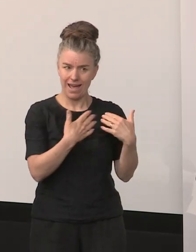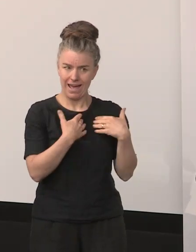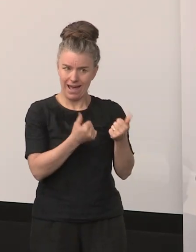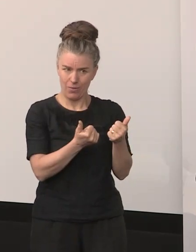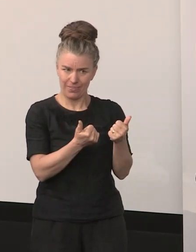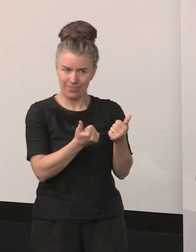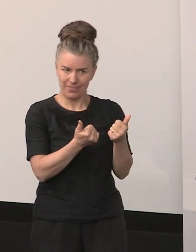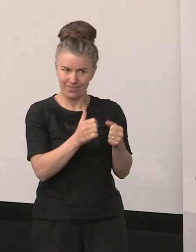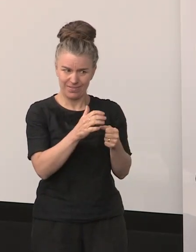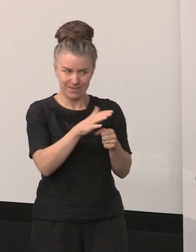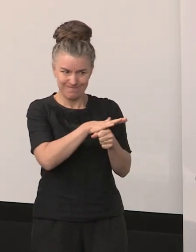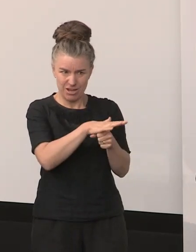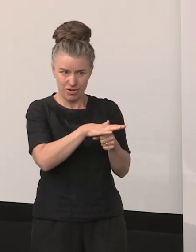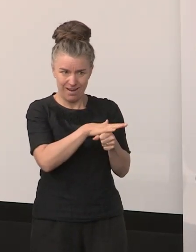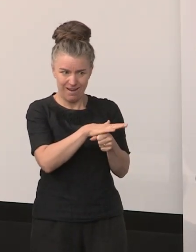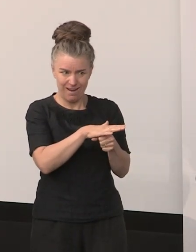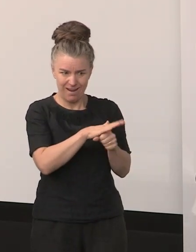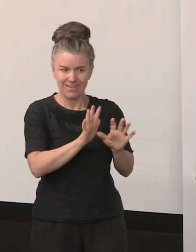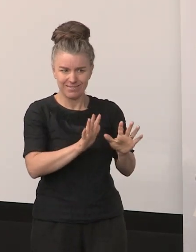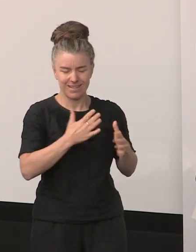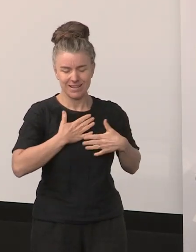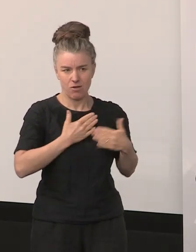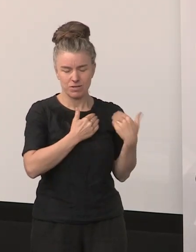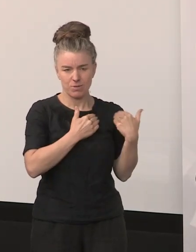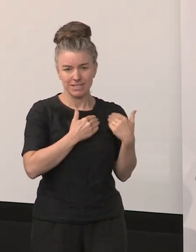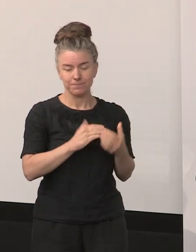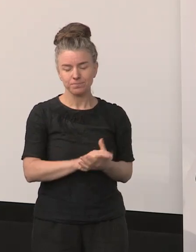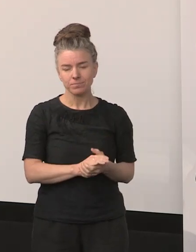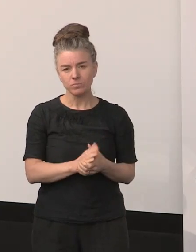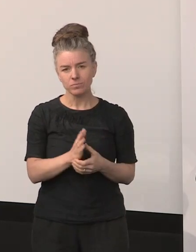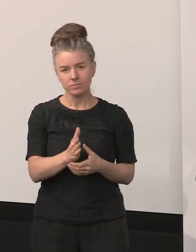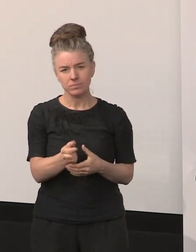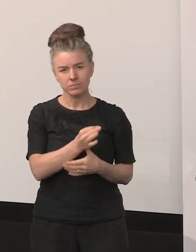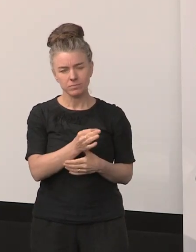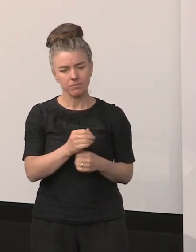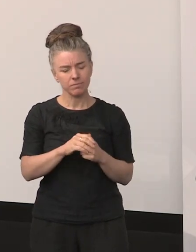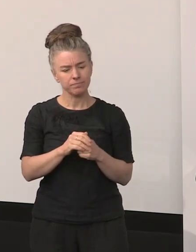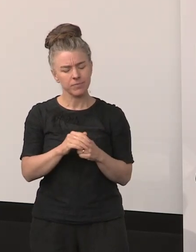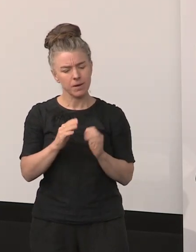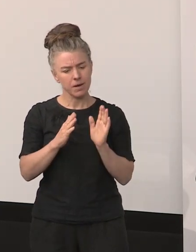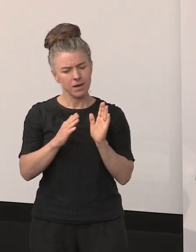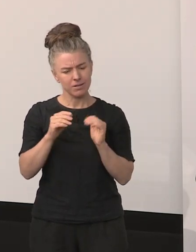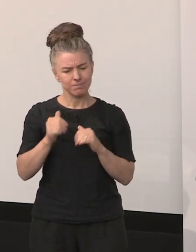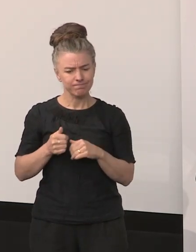managed, and we're responsible for ensuring that the health aspects of what happens in